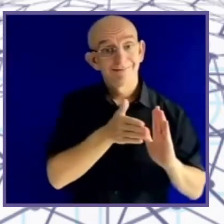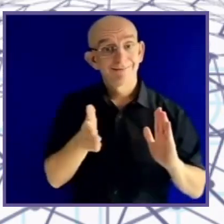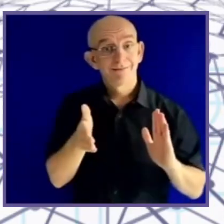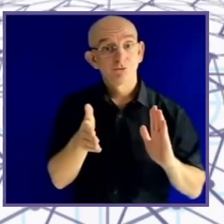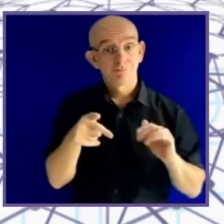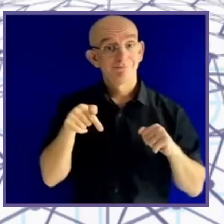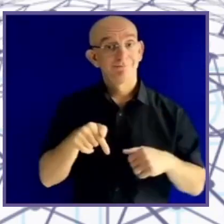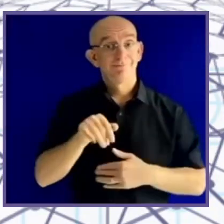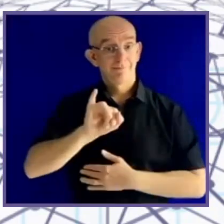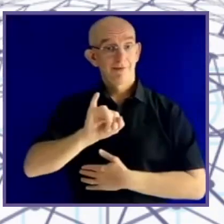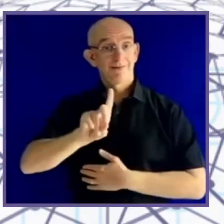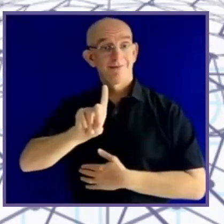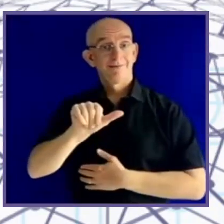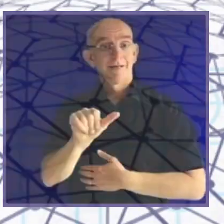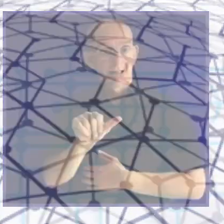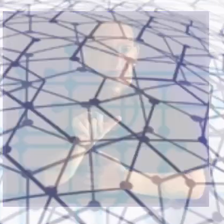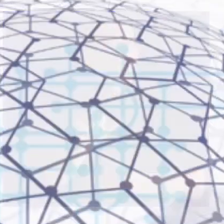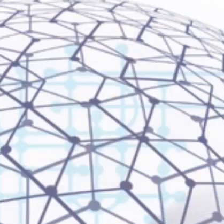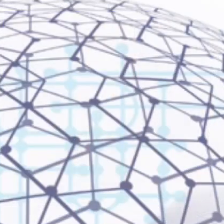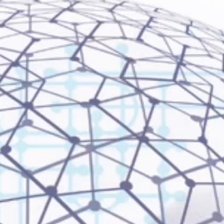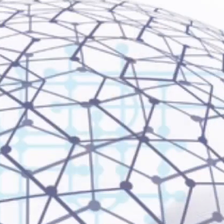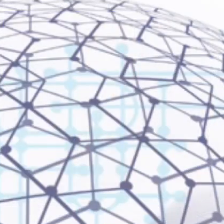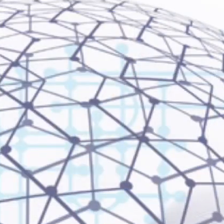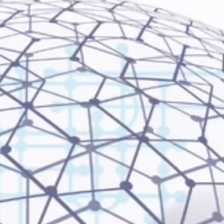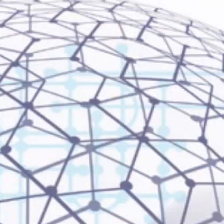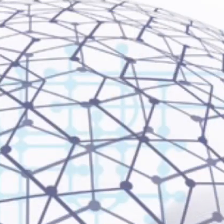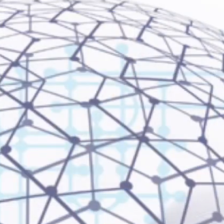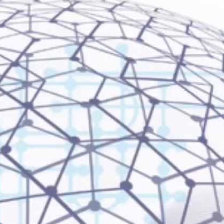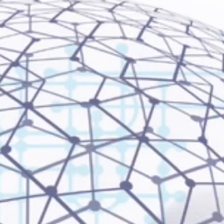So we're gonna go into a break now. I think the time